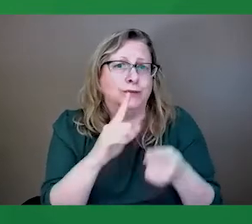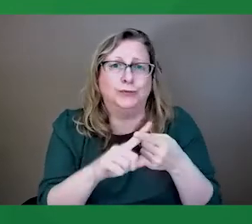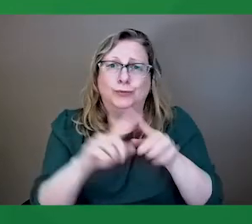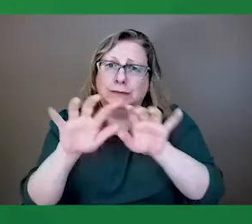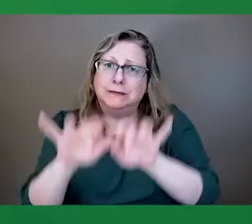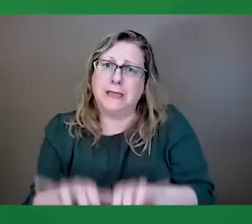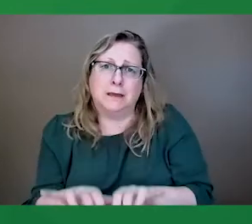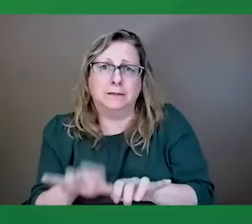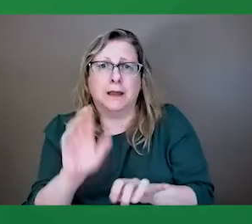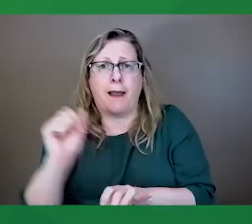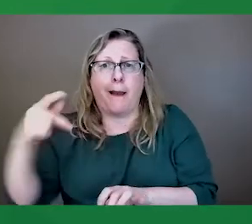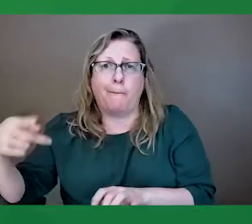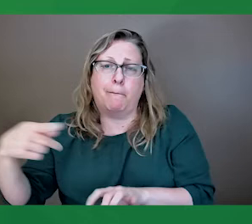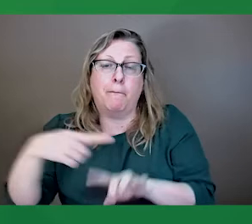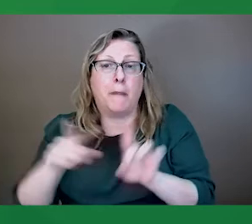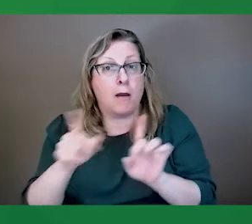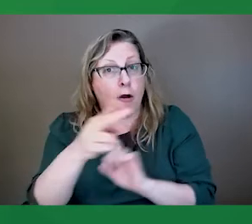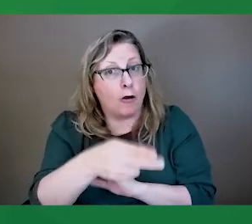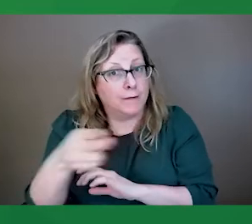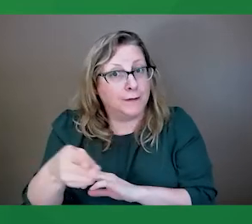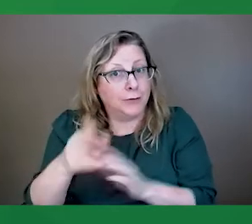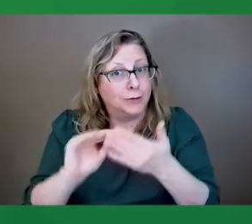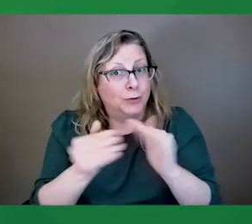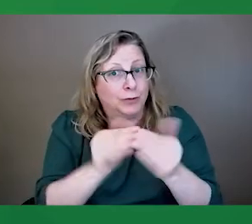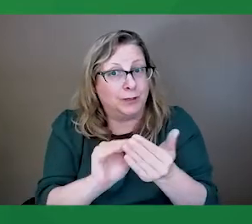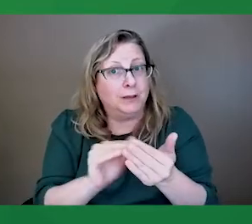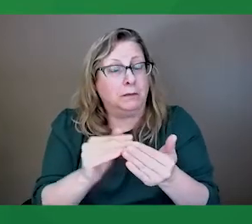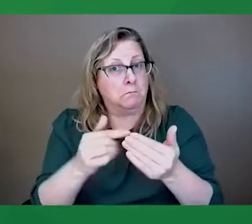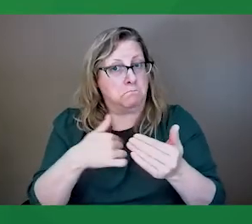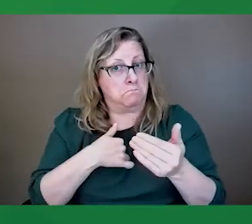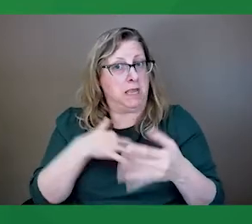and turned out the hard of hearing community including myself, loved it.